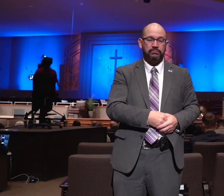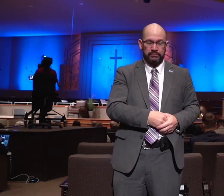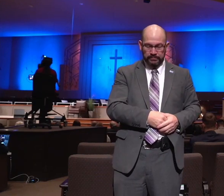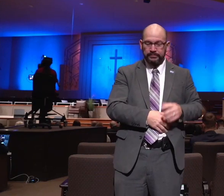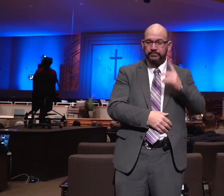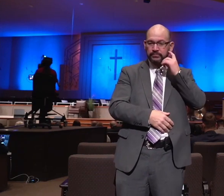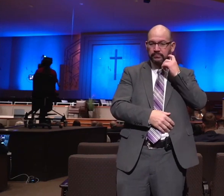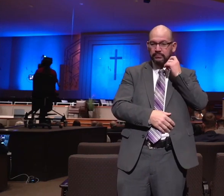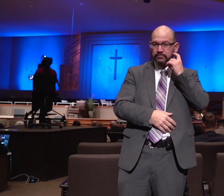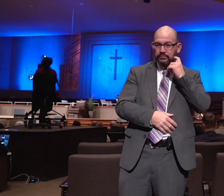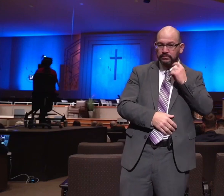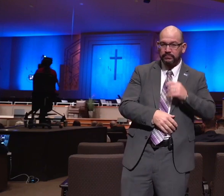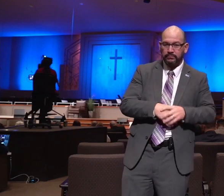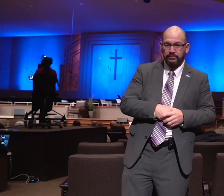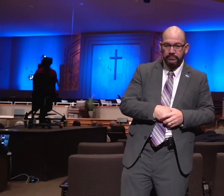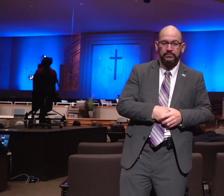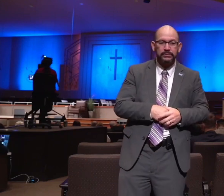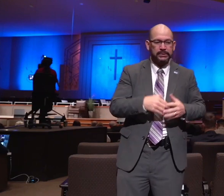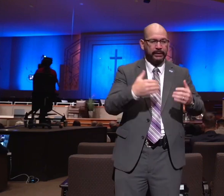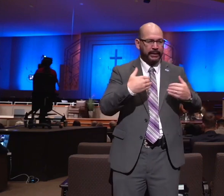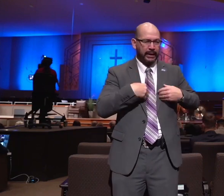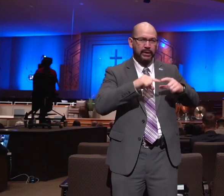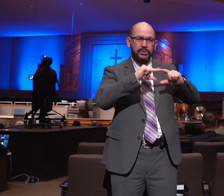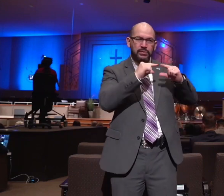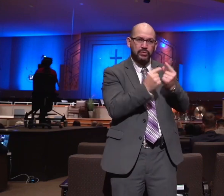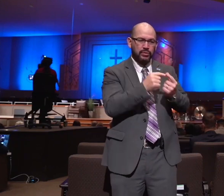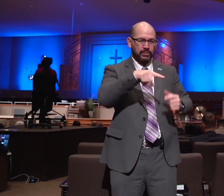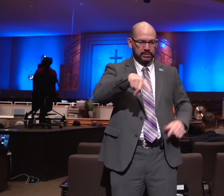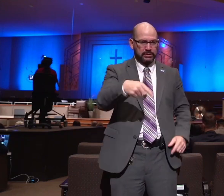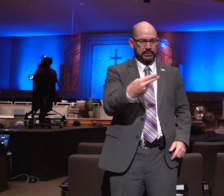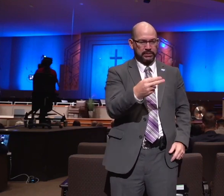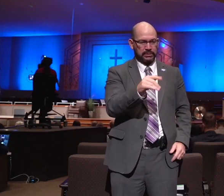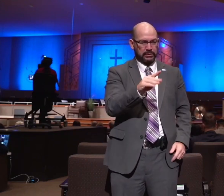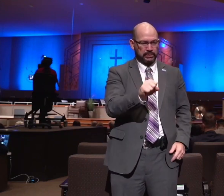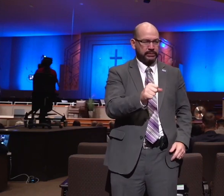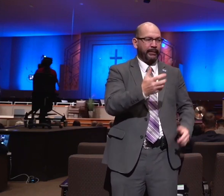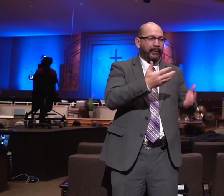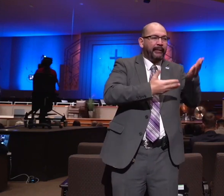Bethlehem now there was a garrison